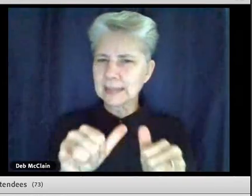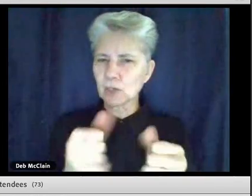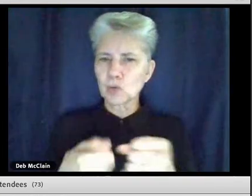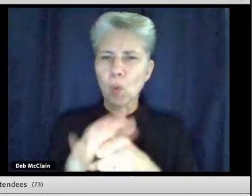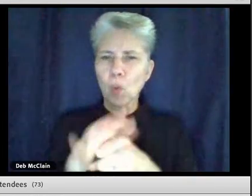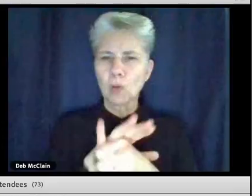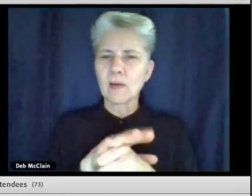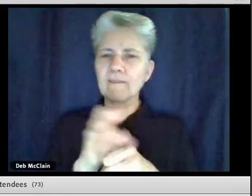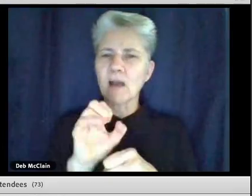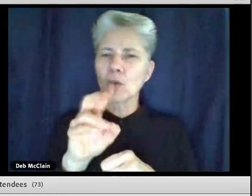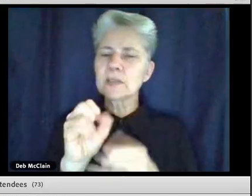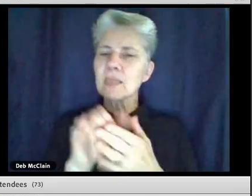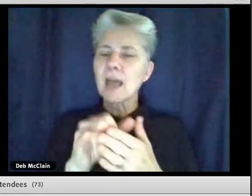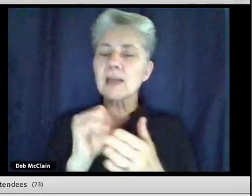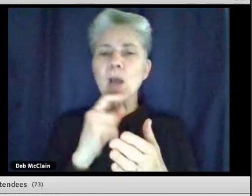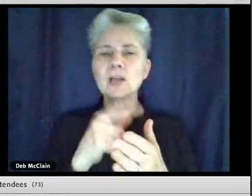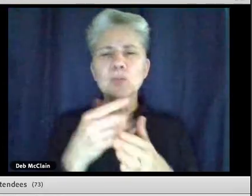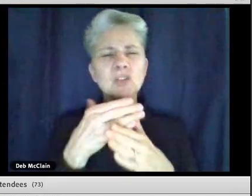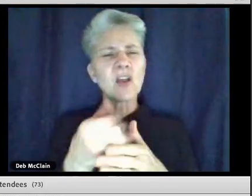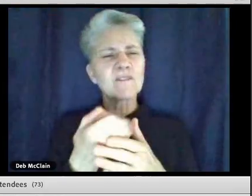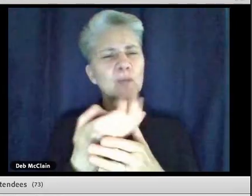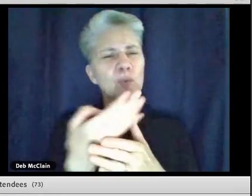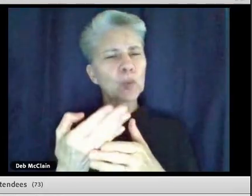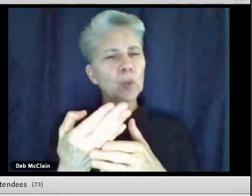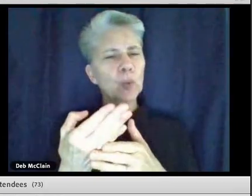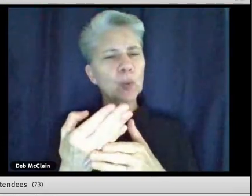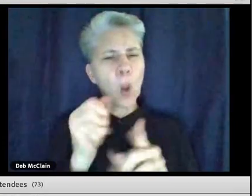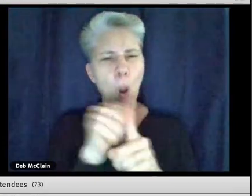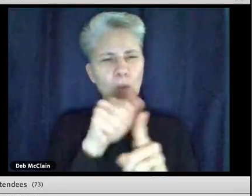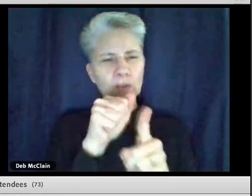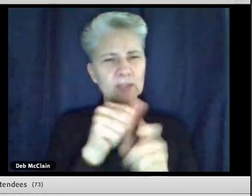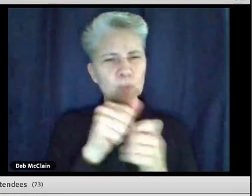and I think it stands true today with coronavirus.